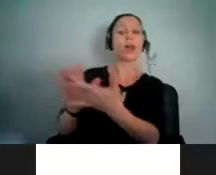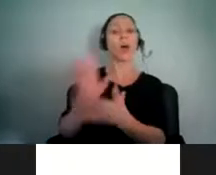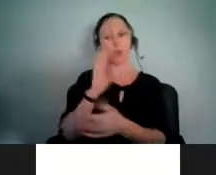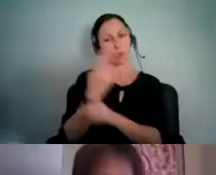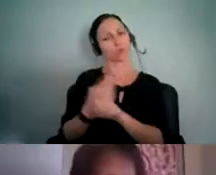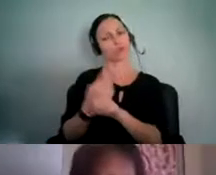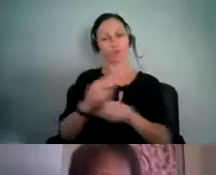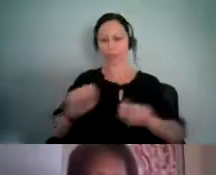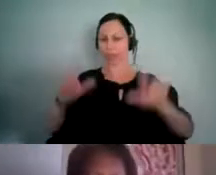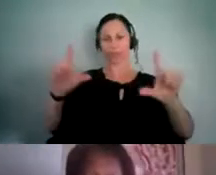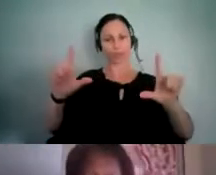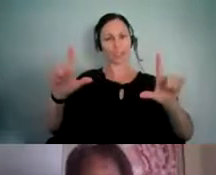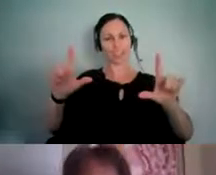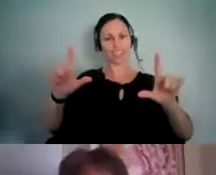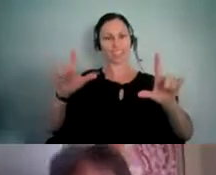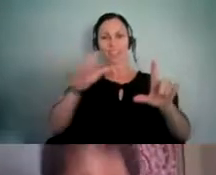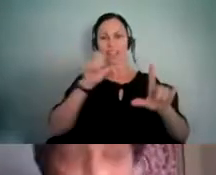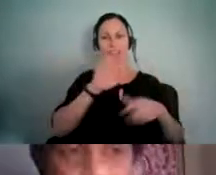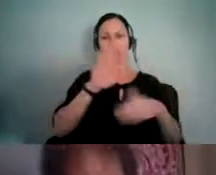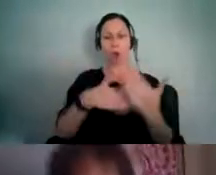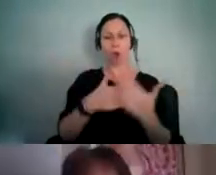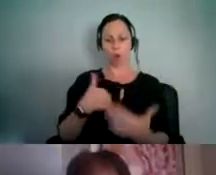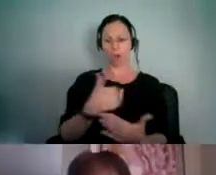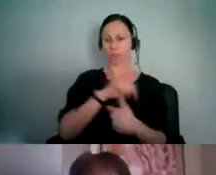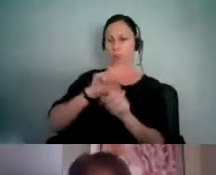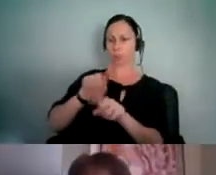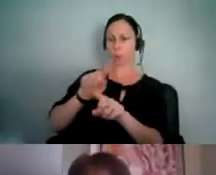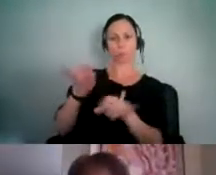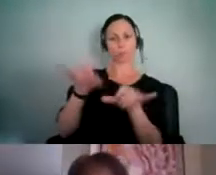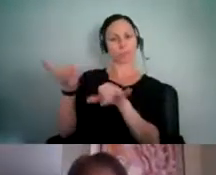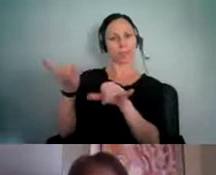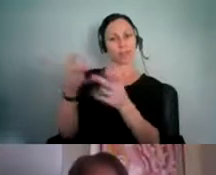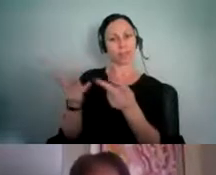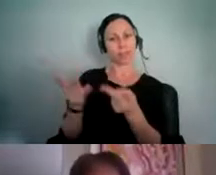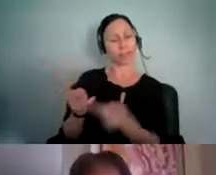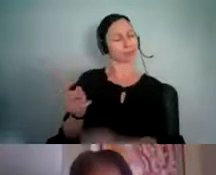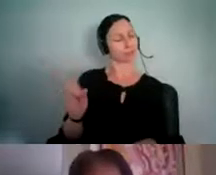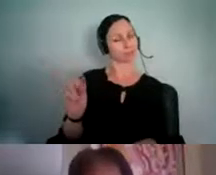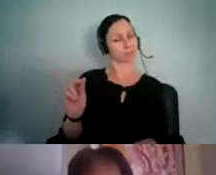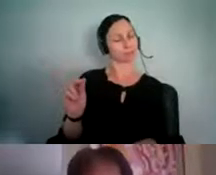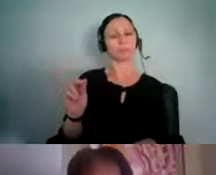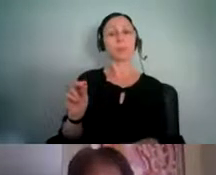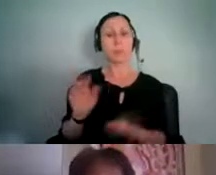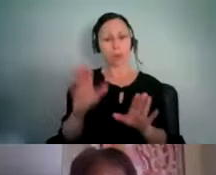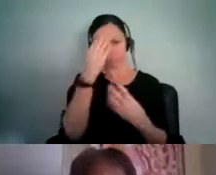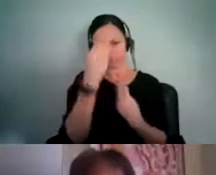so that we're not all just all going into the same places. But I have to say the importance of climate